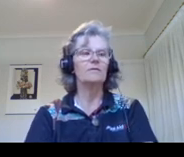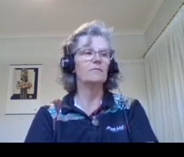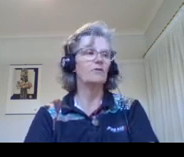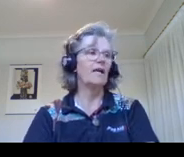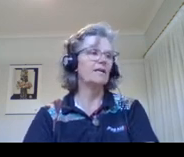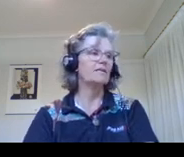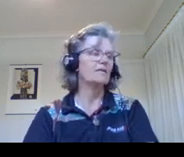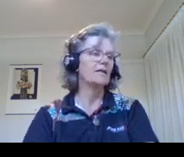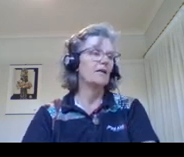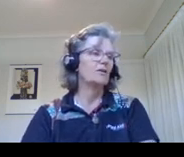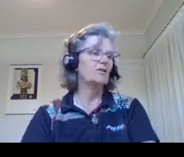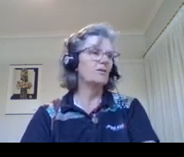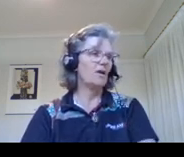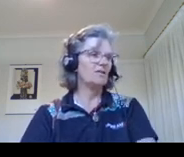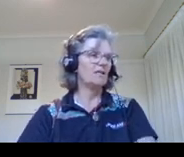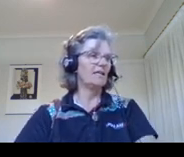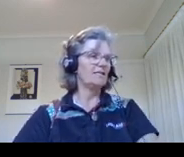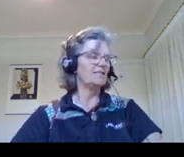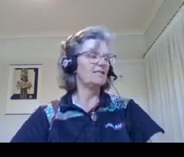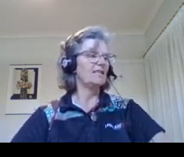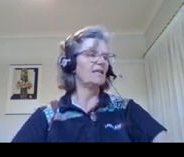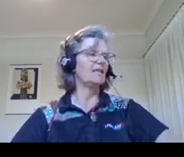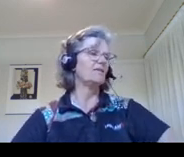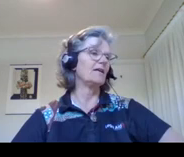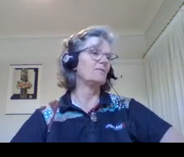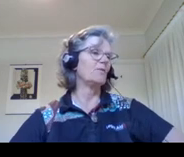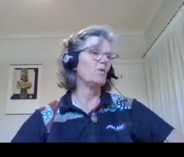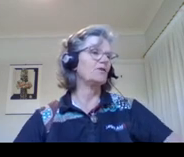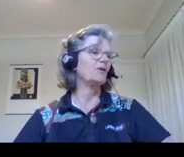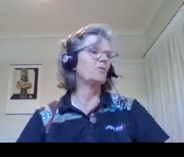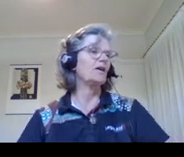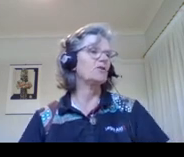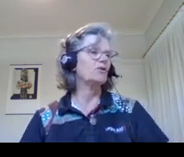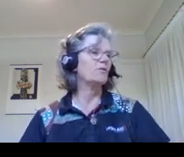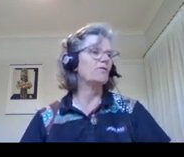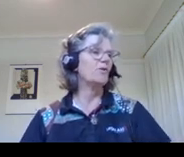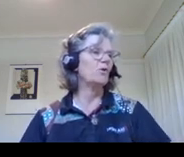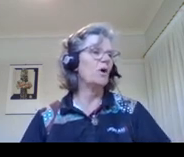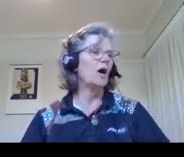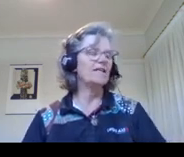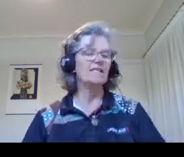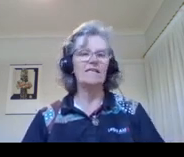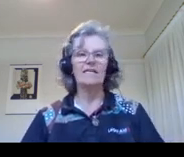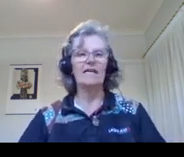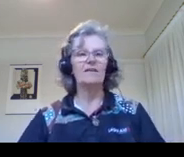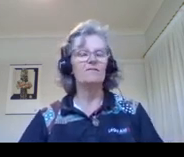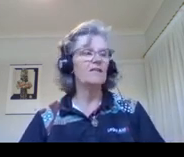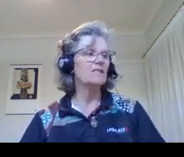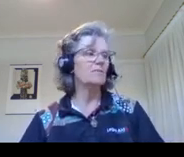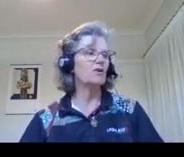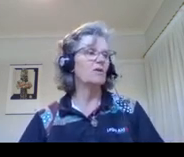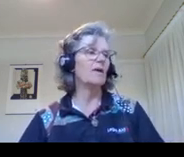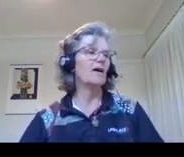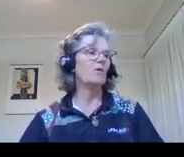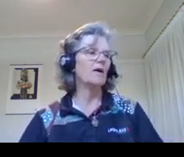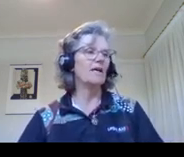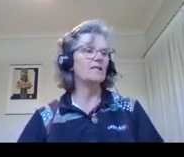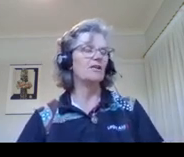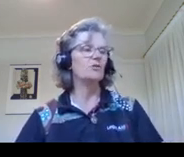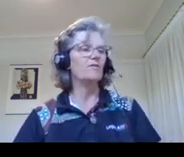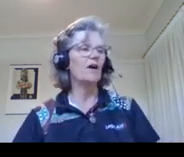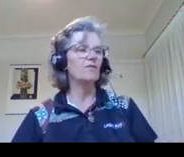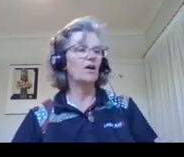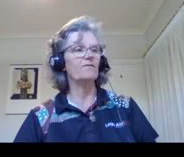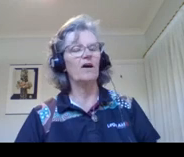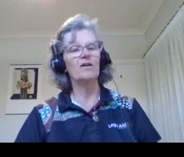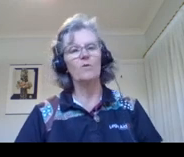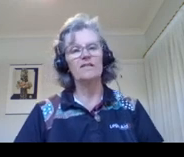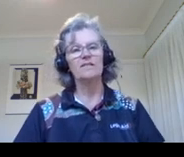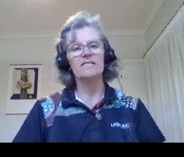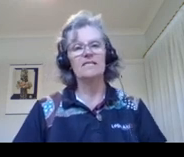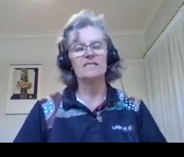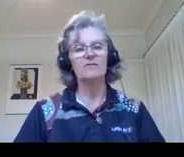great NSW police that number one three one triple four id care that Finn spoke about 1-800-595-160